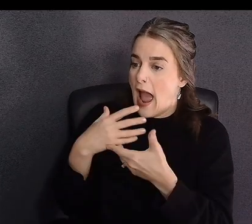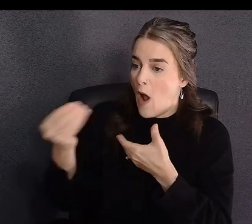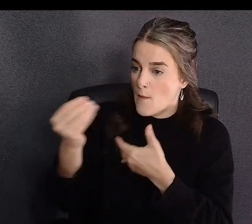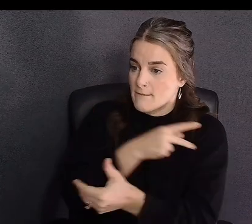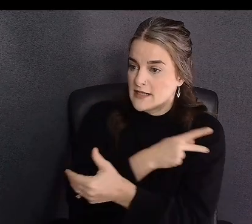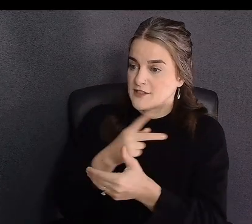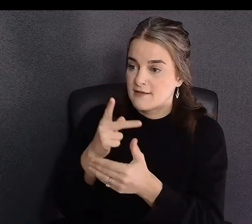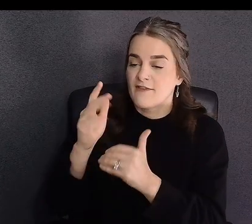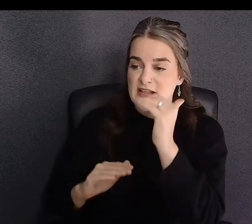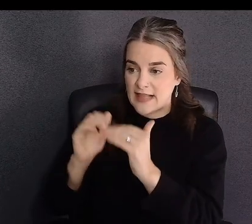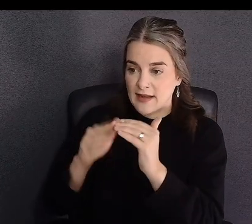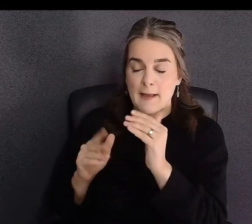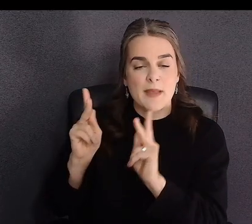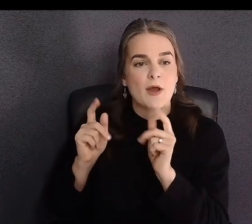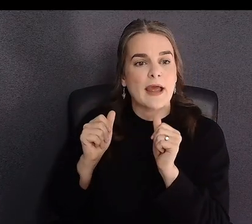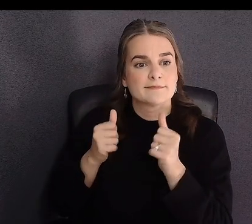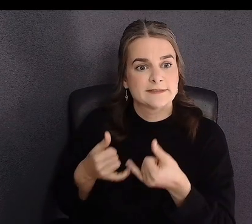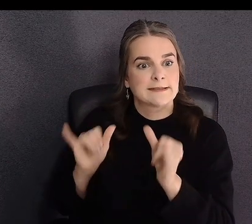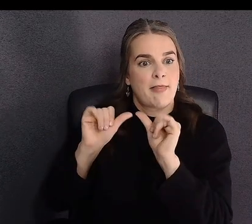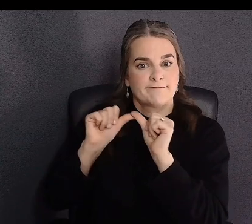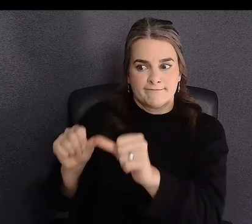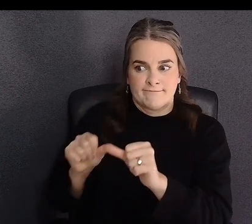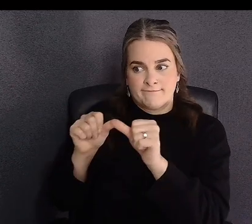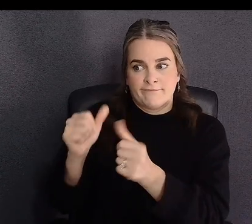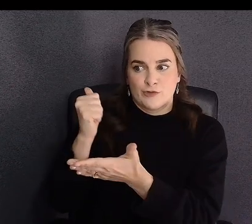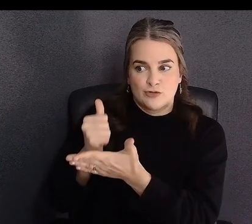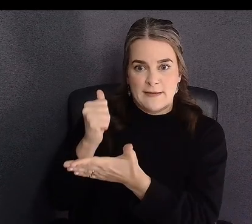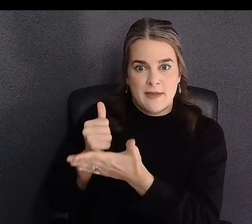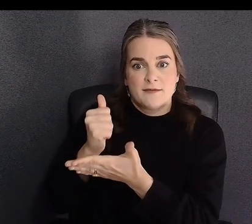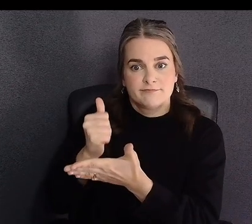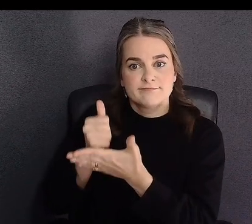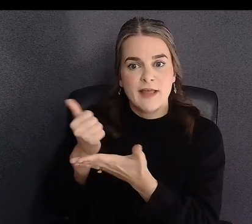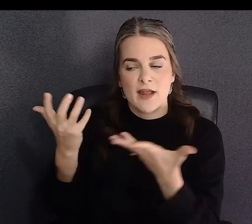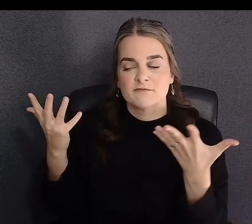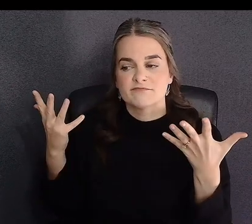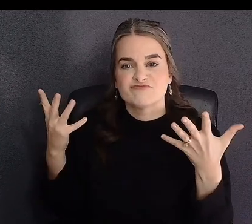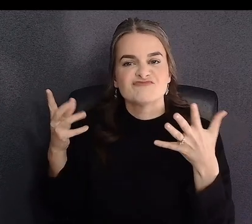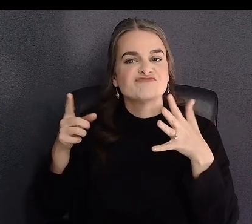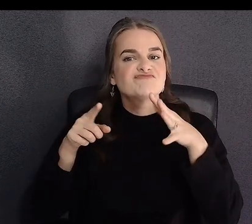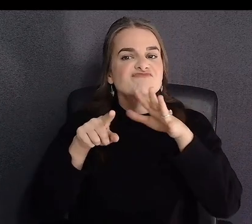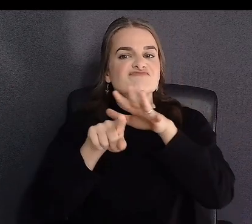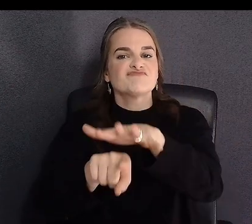where people can continue to get that treatment and reintegrate into the community.